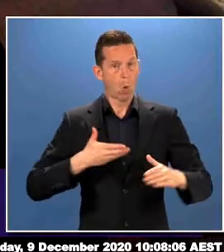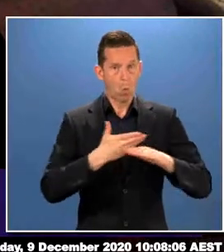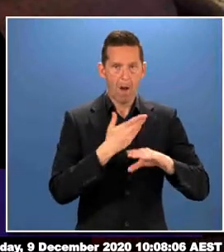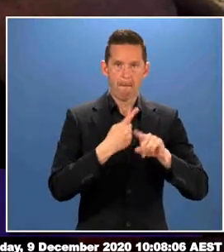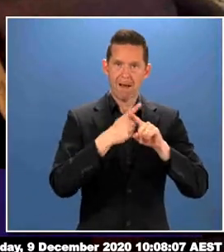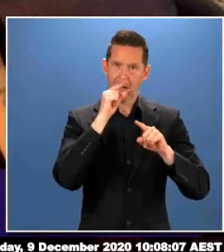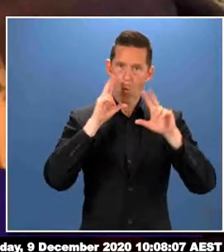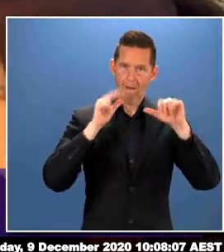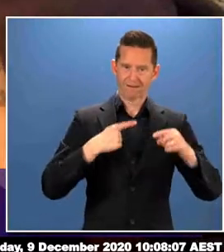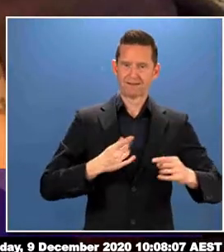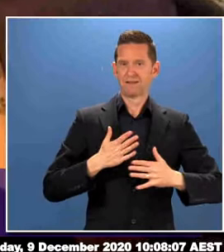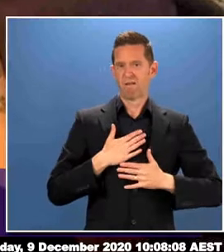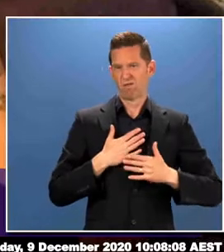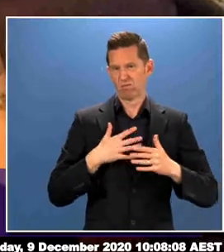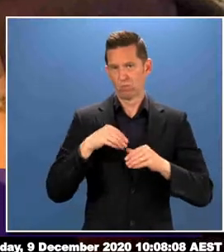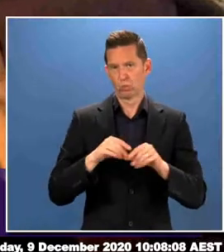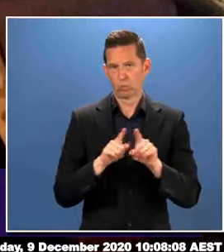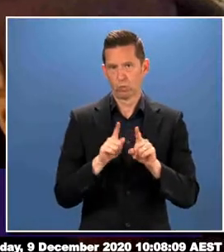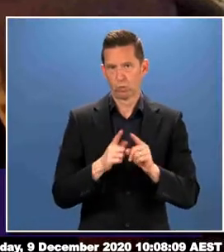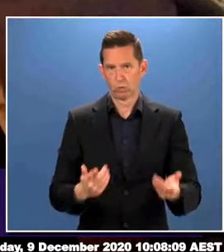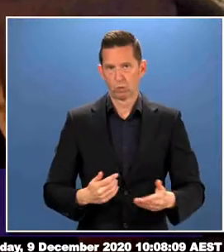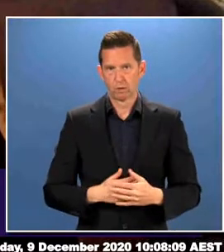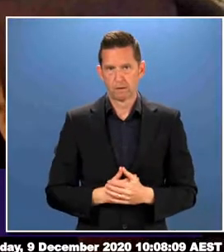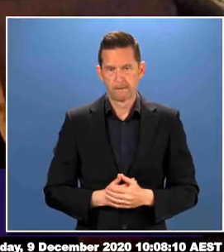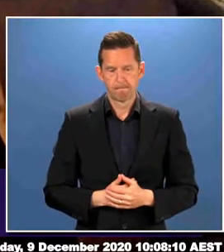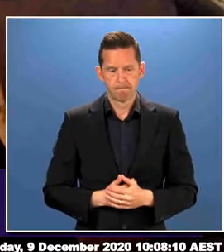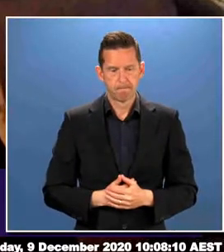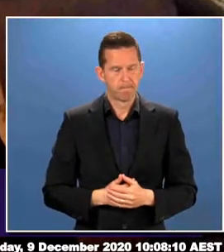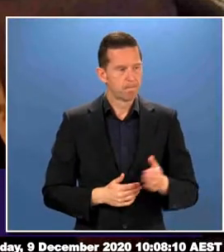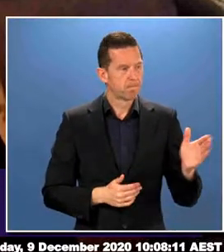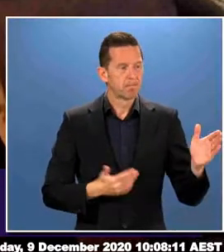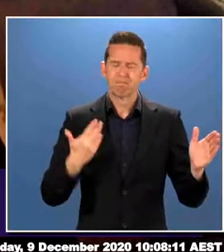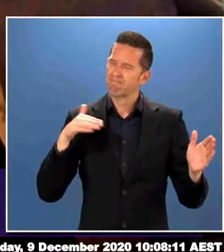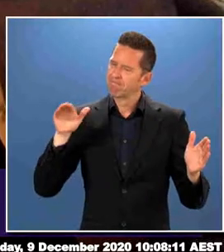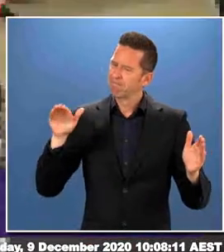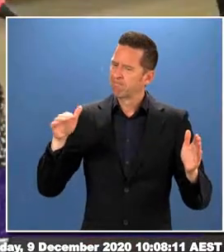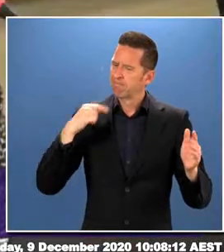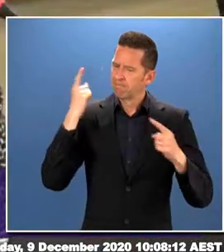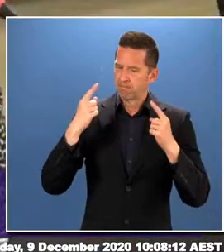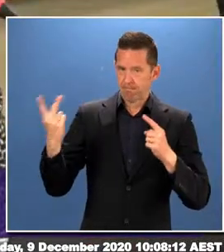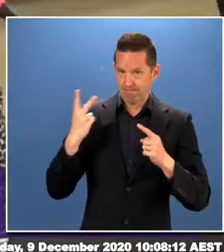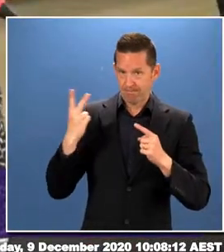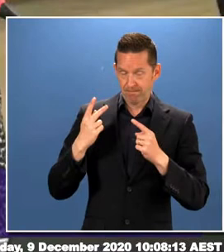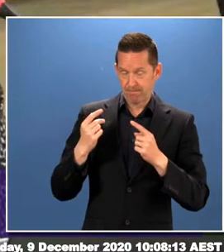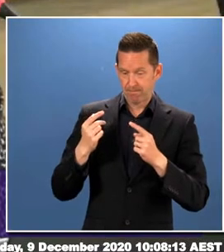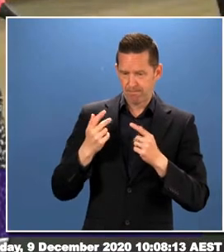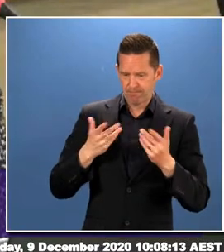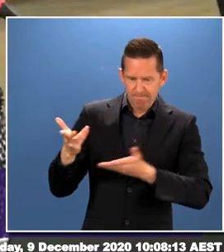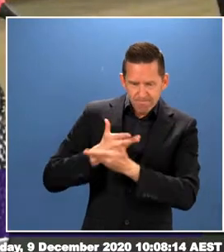Jess, as I suspected when you and I were preparing for this evidence, I suspected that we could probably talk about these issues